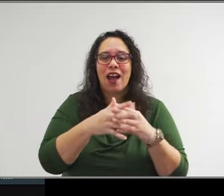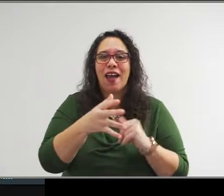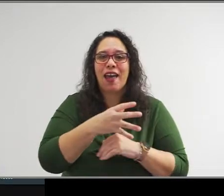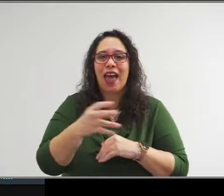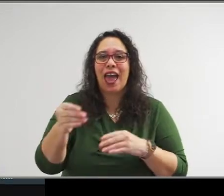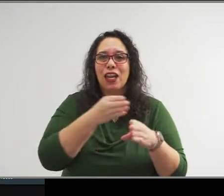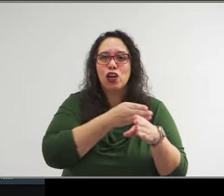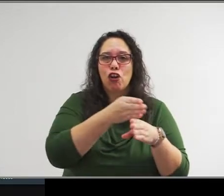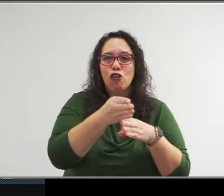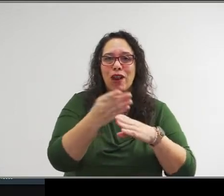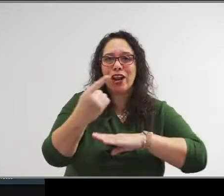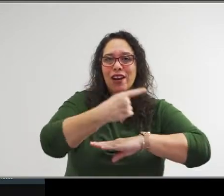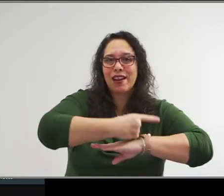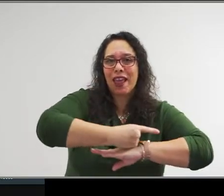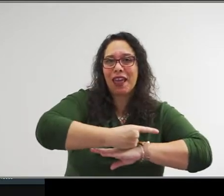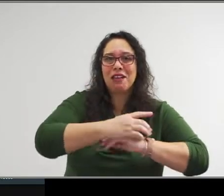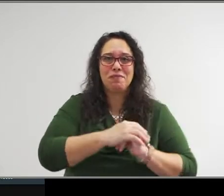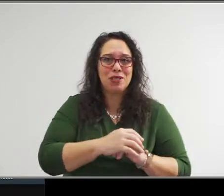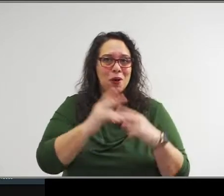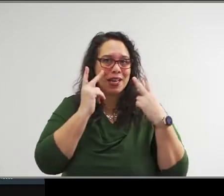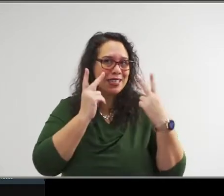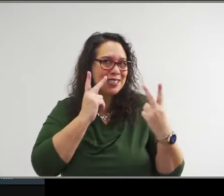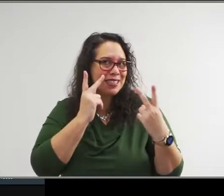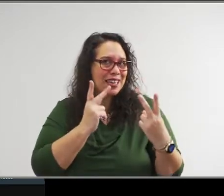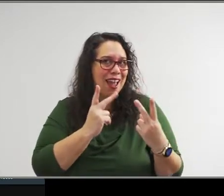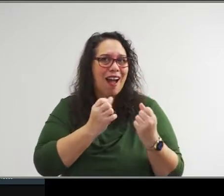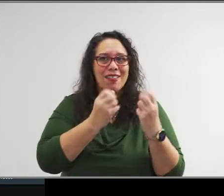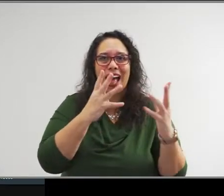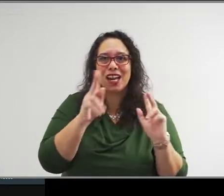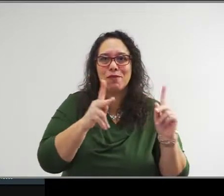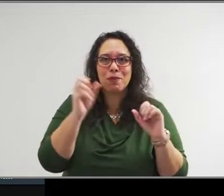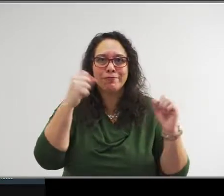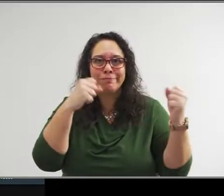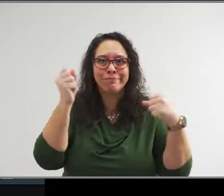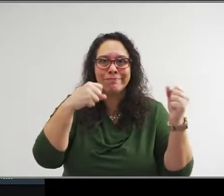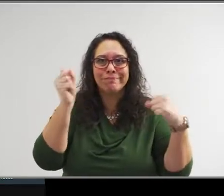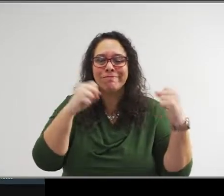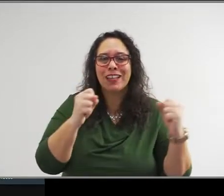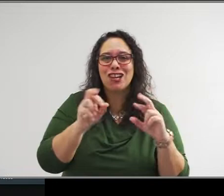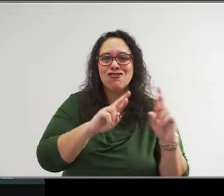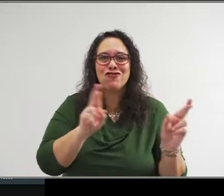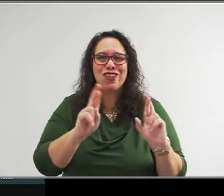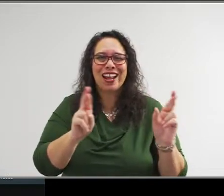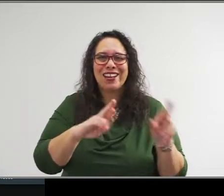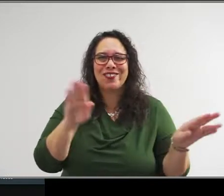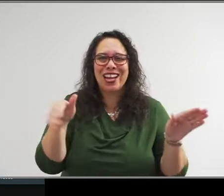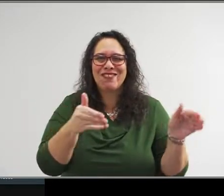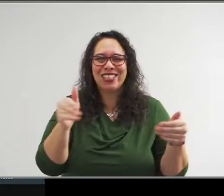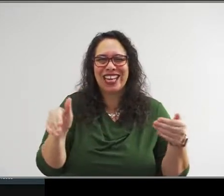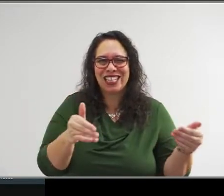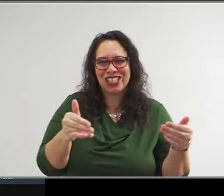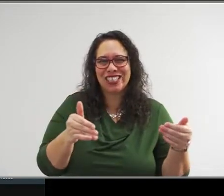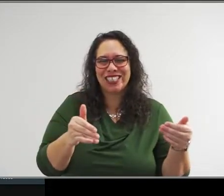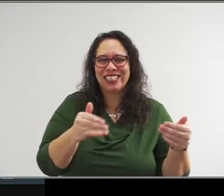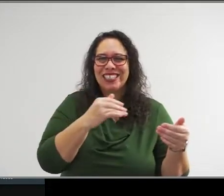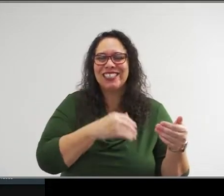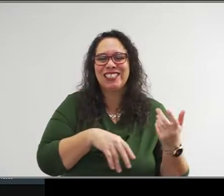So I see a lot of knots, be ready for an invitation. It's a link for that, so thank you.